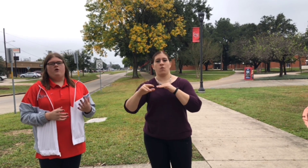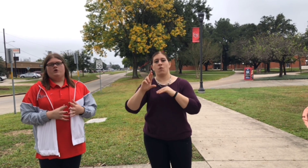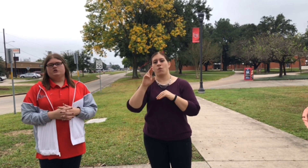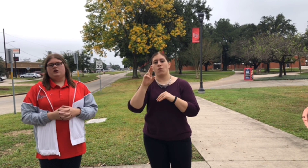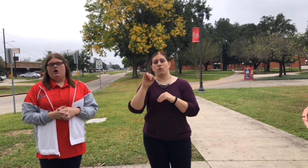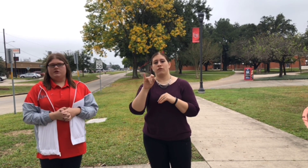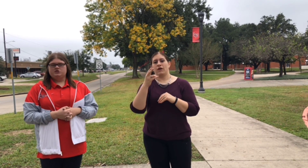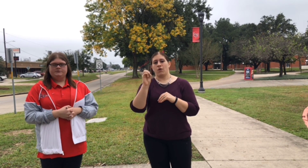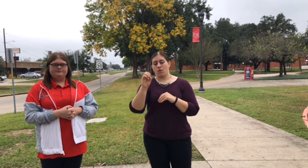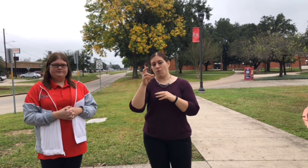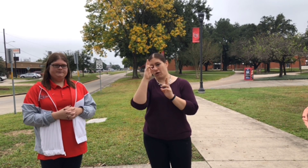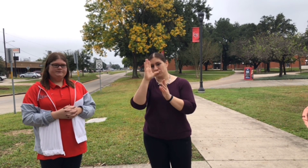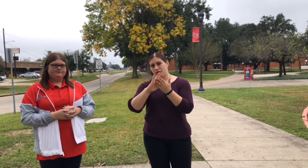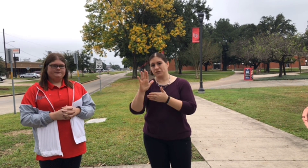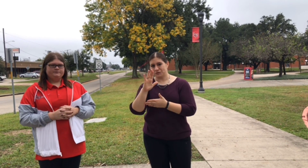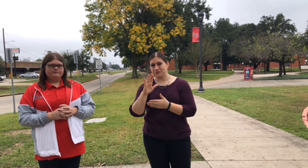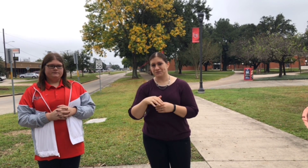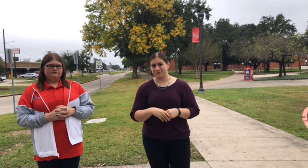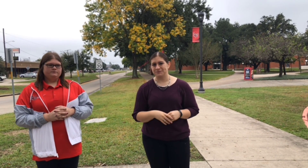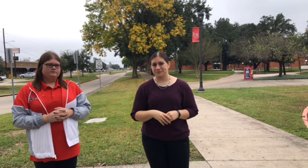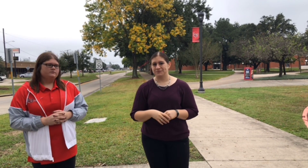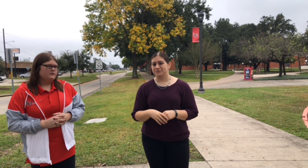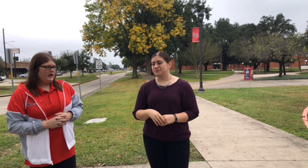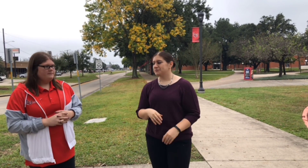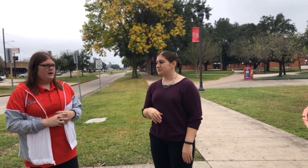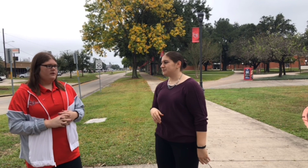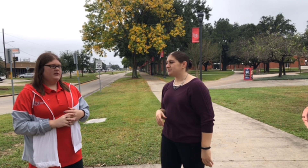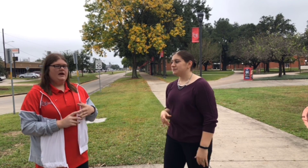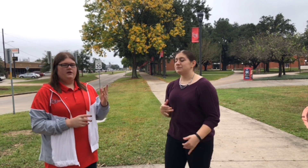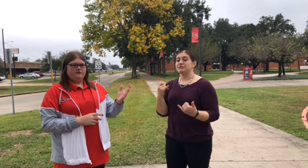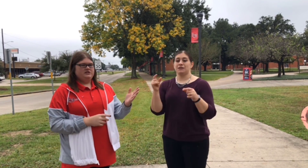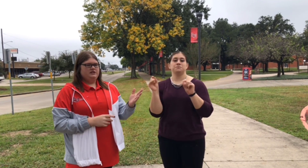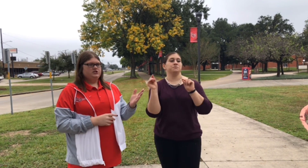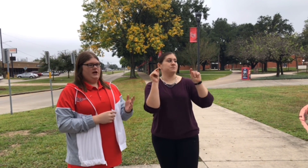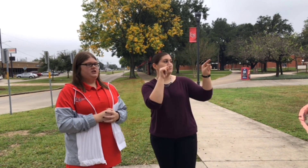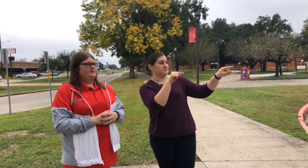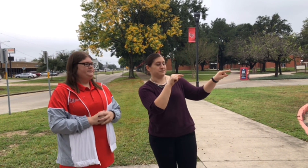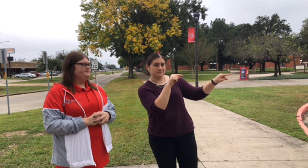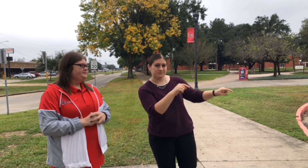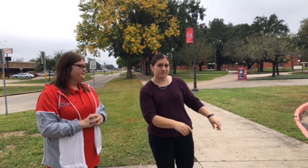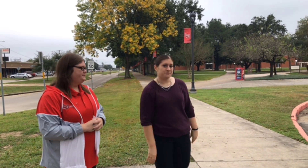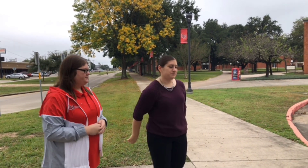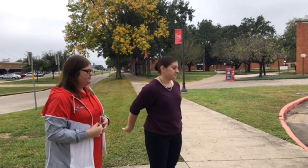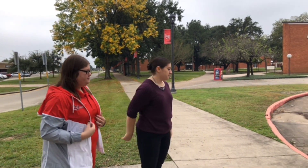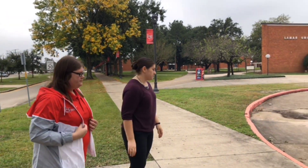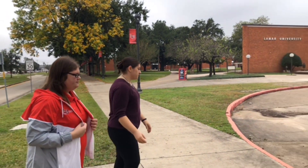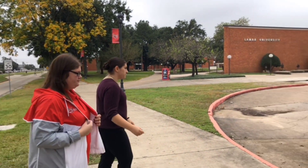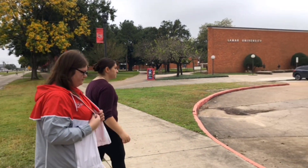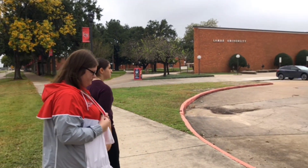Honors College. Okay, now we're going to head over in this direction.